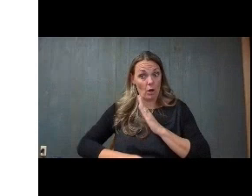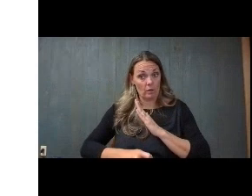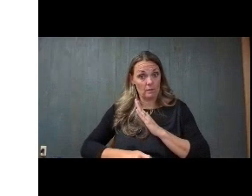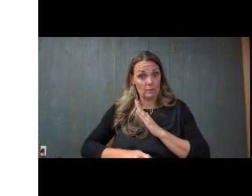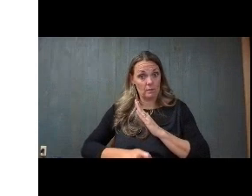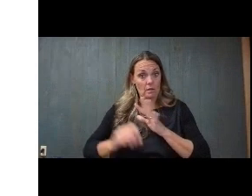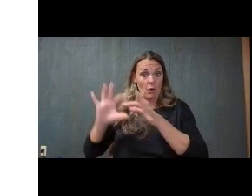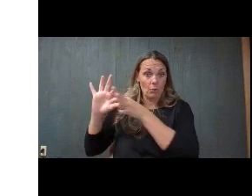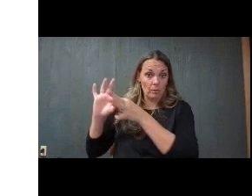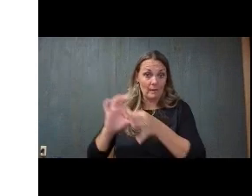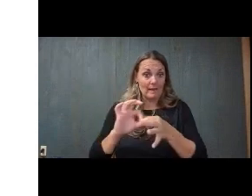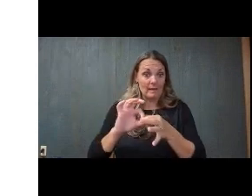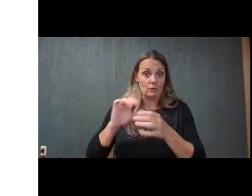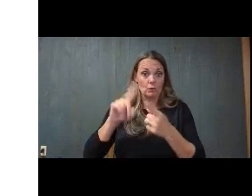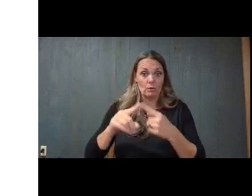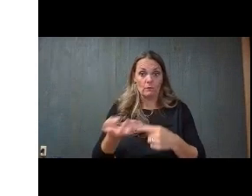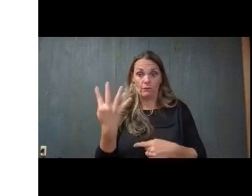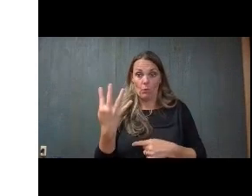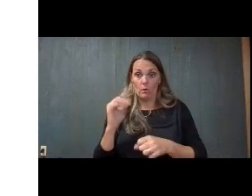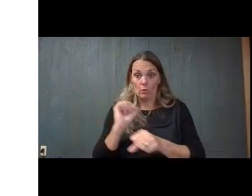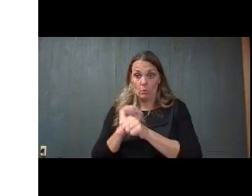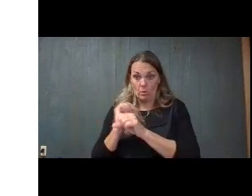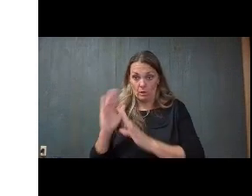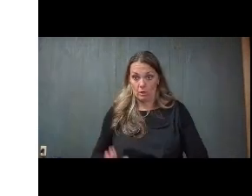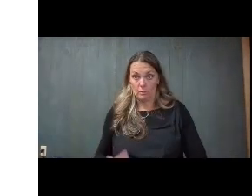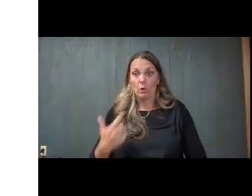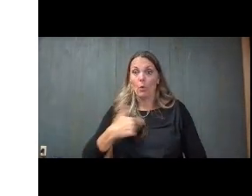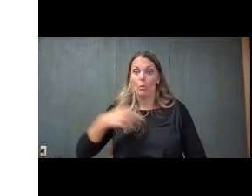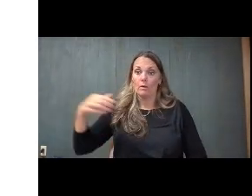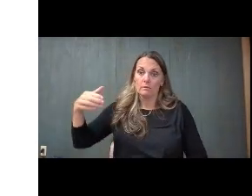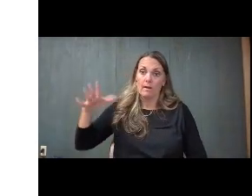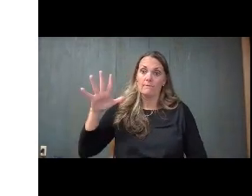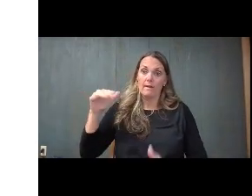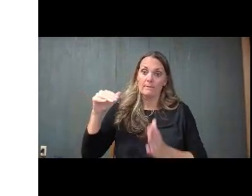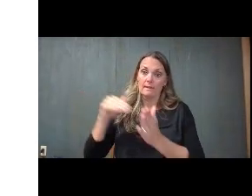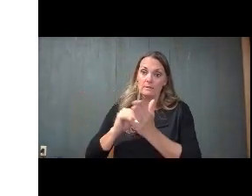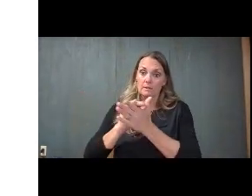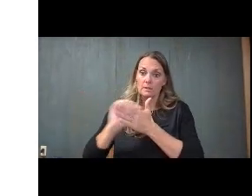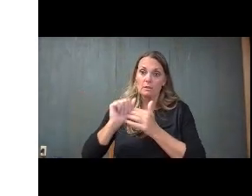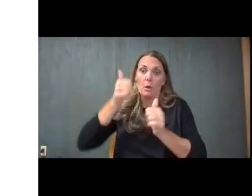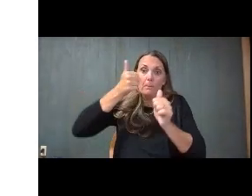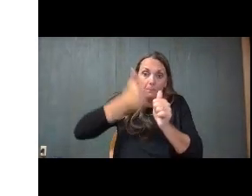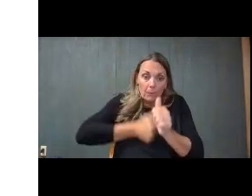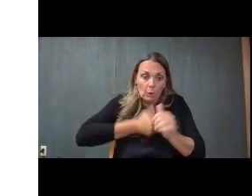employees, we're allocating $5,000 per employee per year.